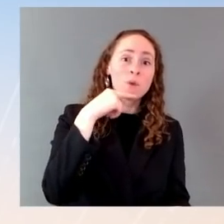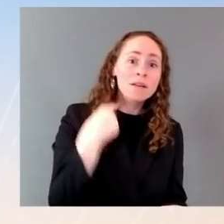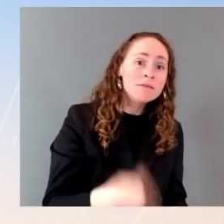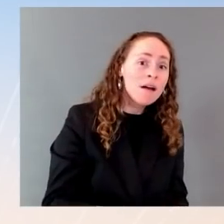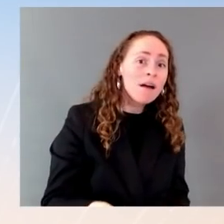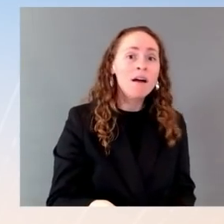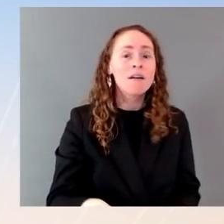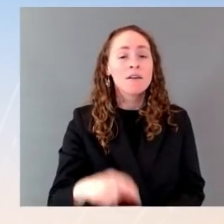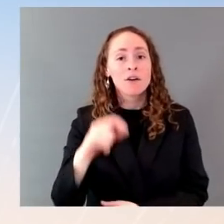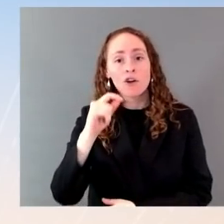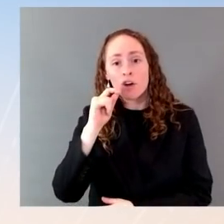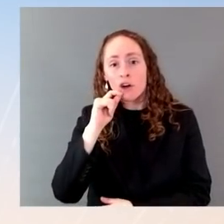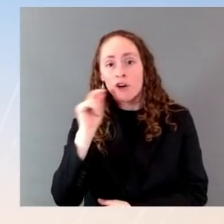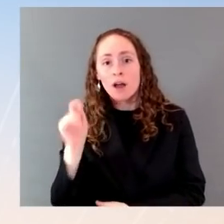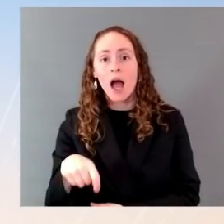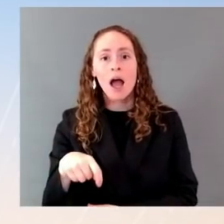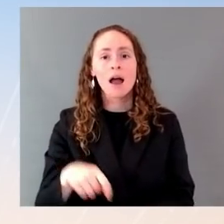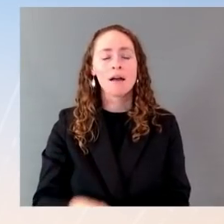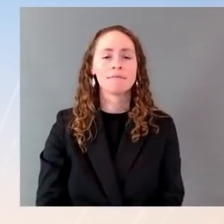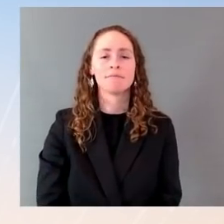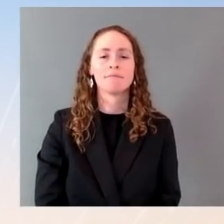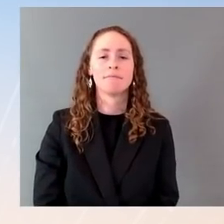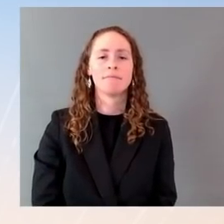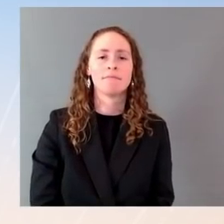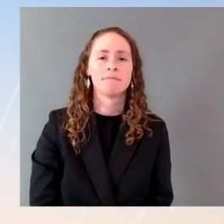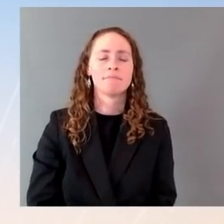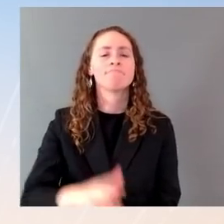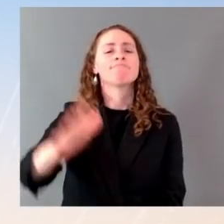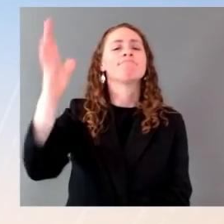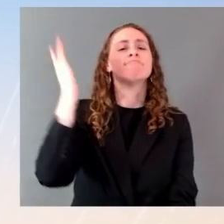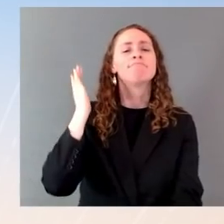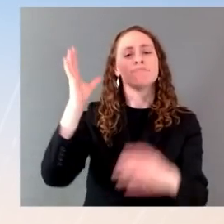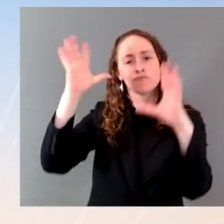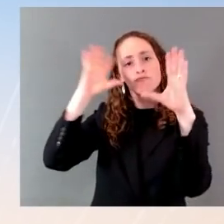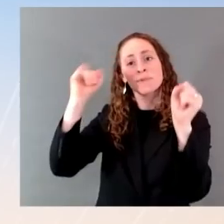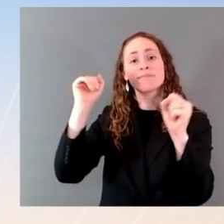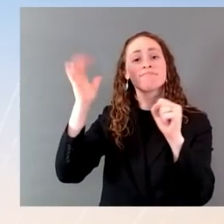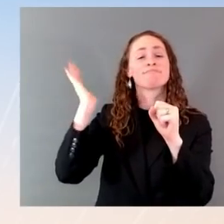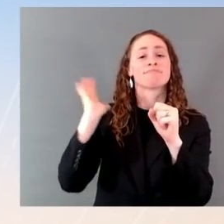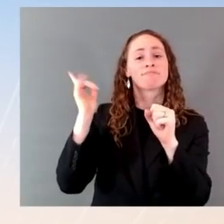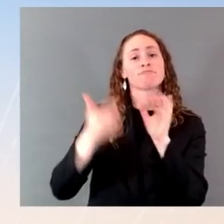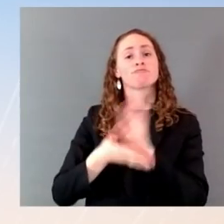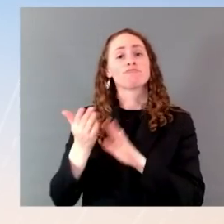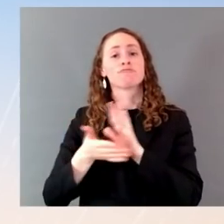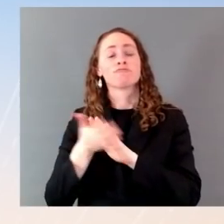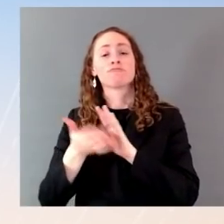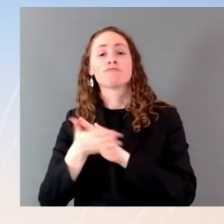on his foreign policy experience. Is he living up to that pledge? Ms. Psaki: Well, Kristen, he also campaigned on a promise